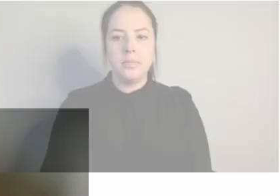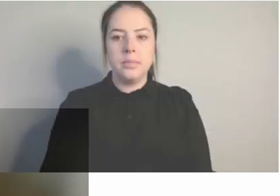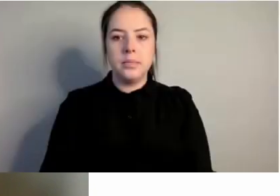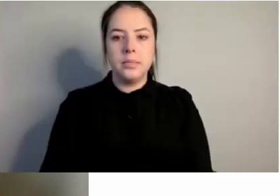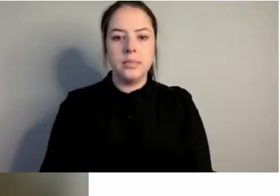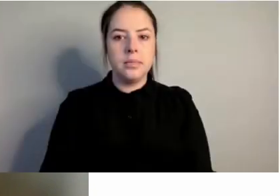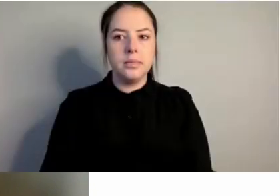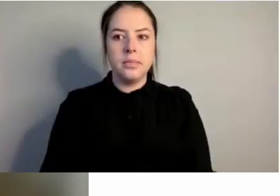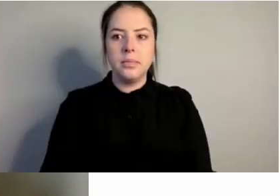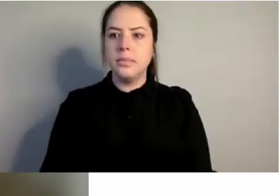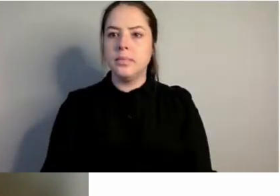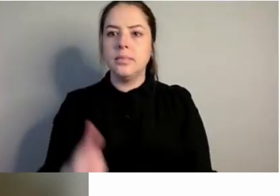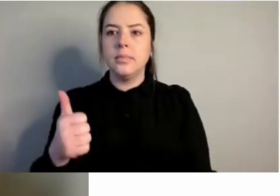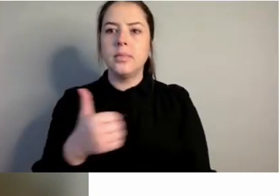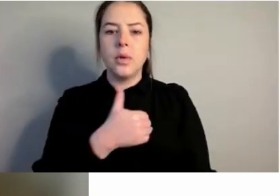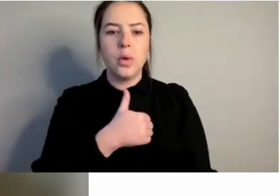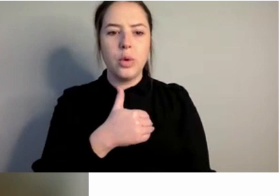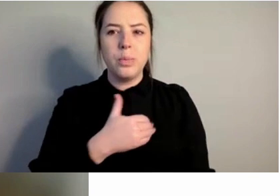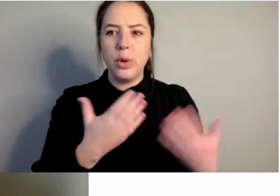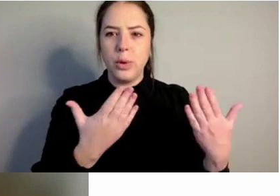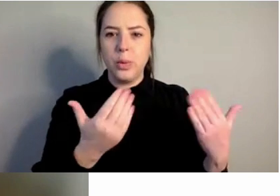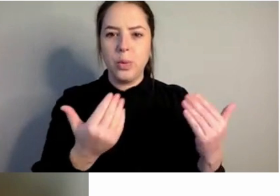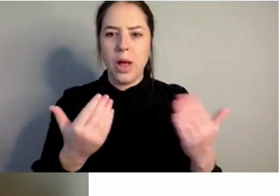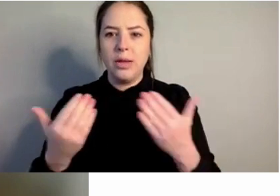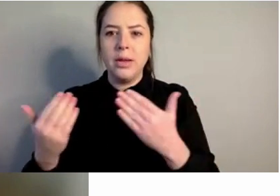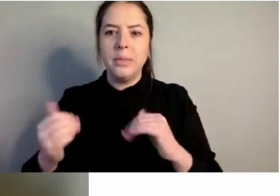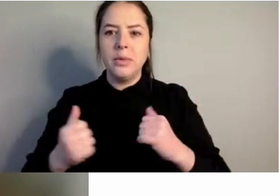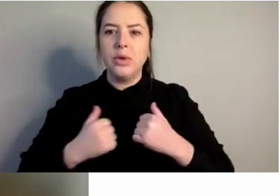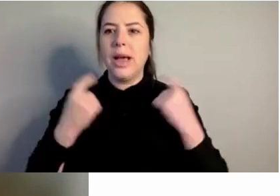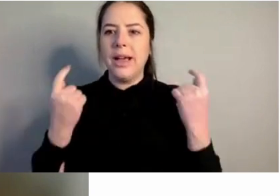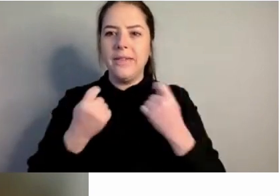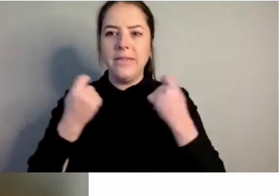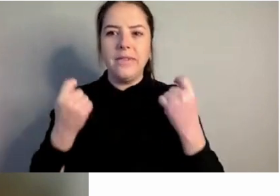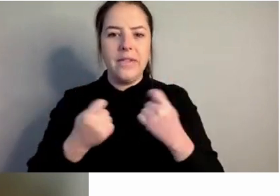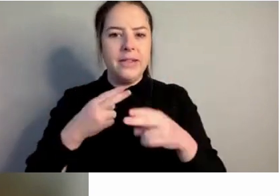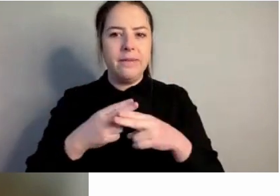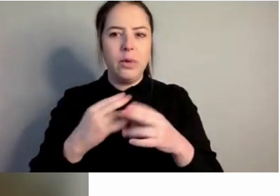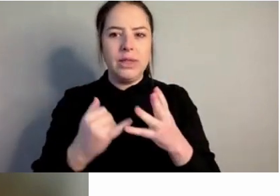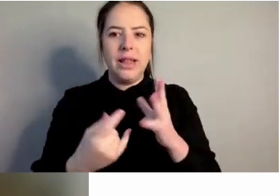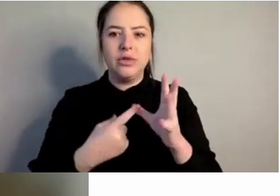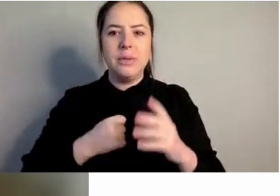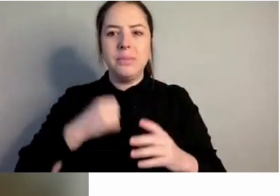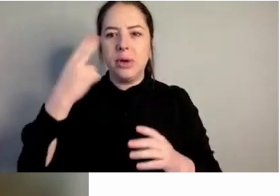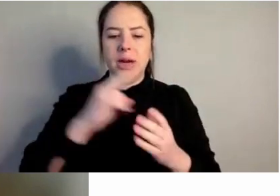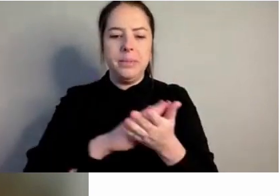Good morning all, and welcome to the State of Service Roadshow event for South Australia. My name is Hillary Schubert-Jones,